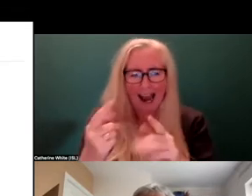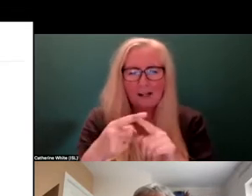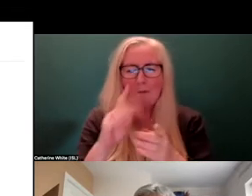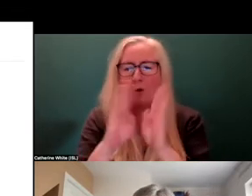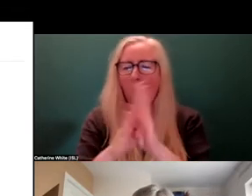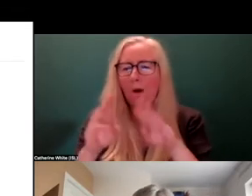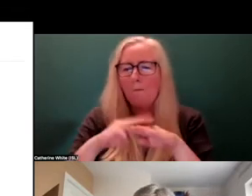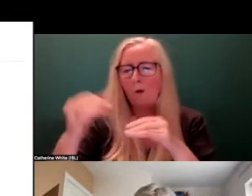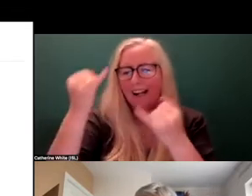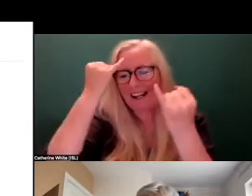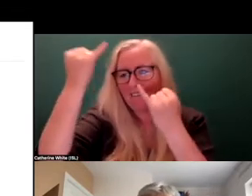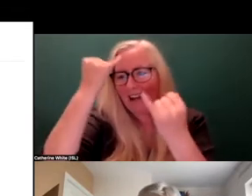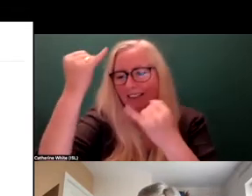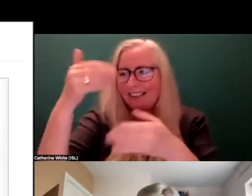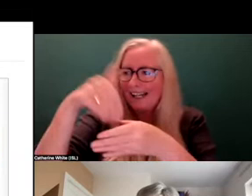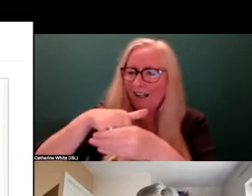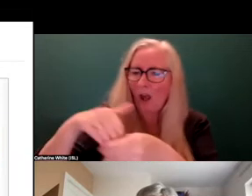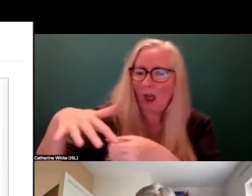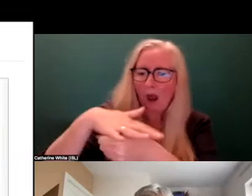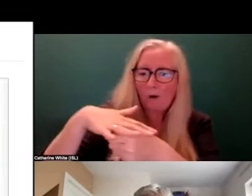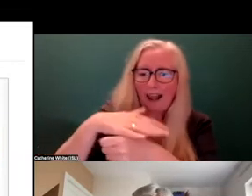as a driver for innovation at the local level.